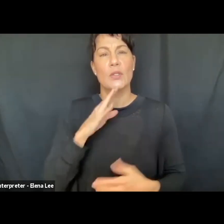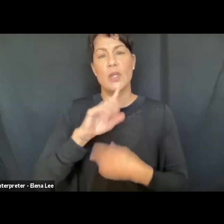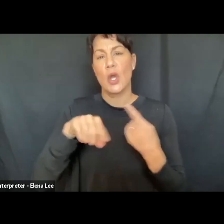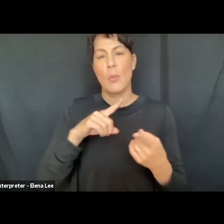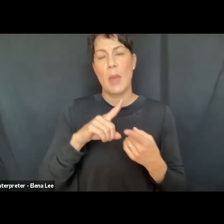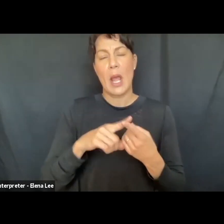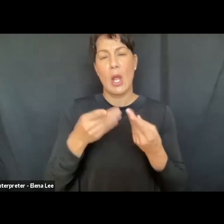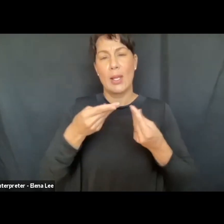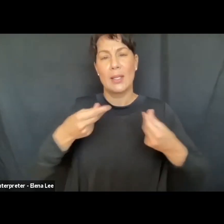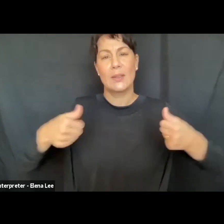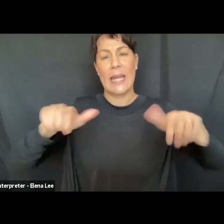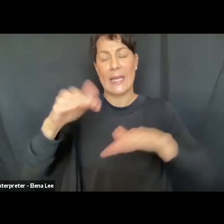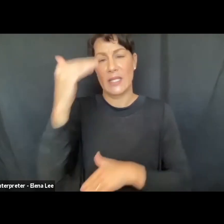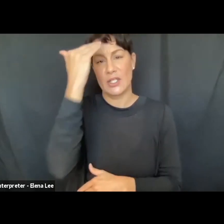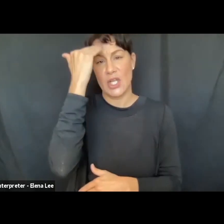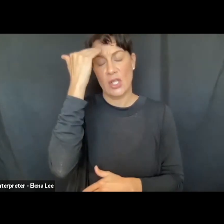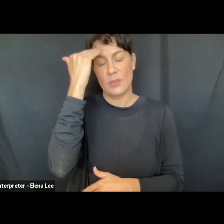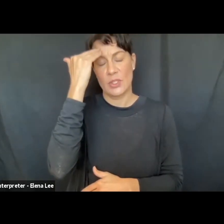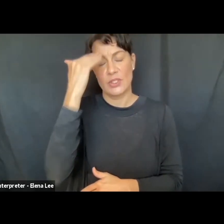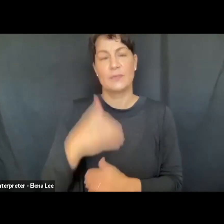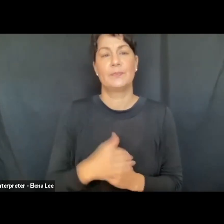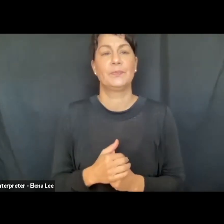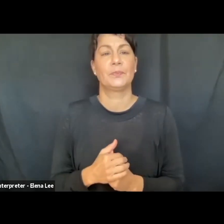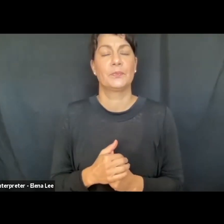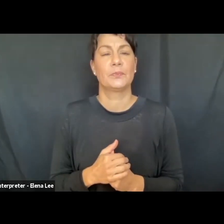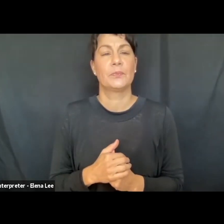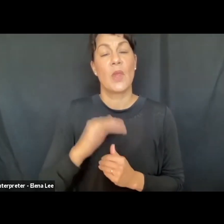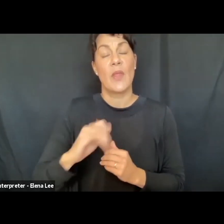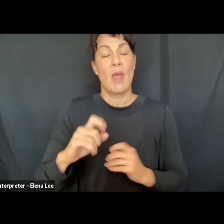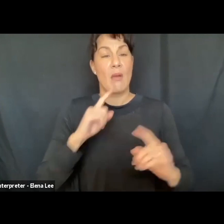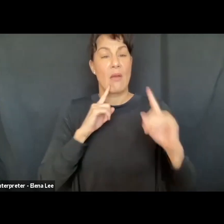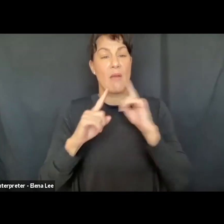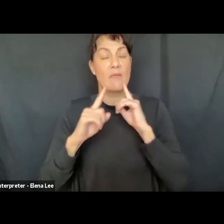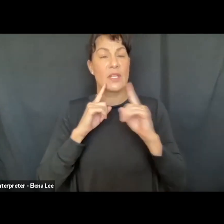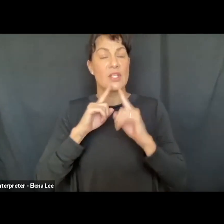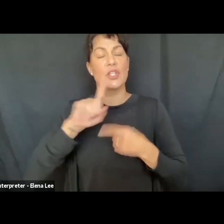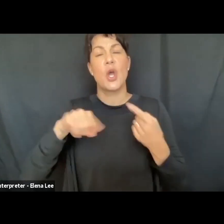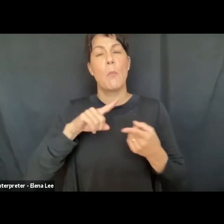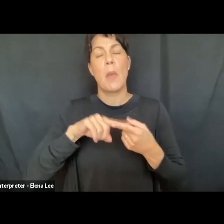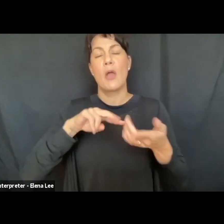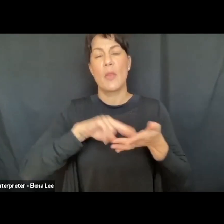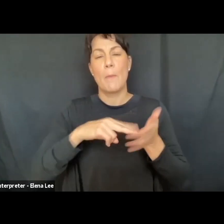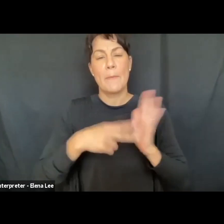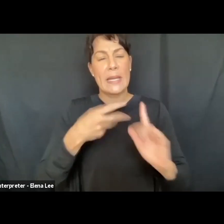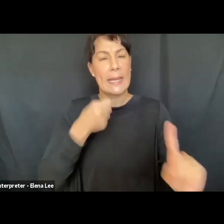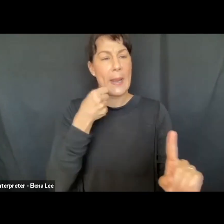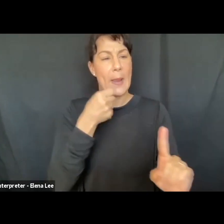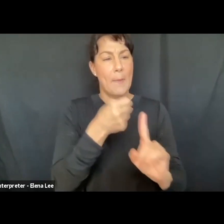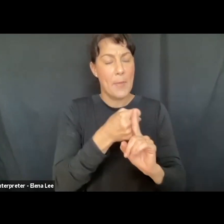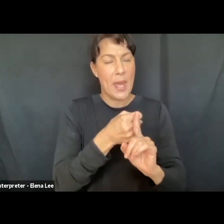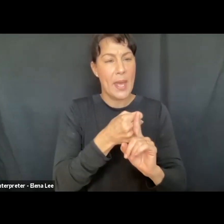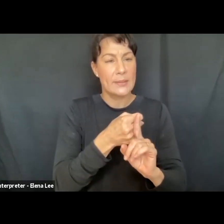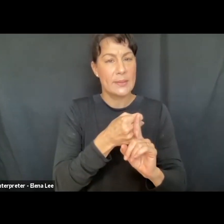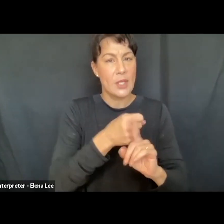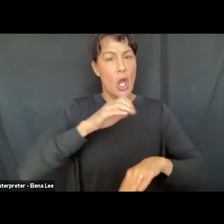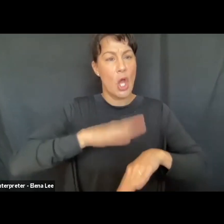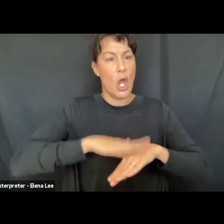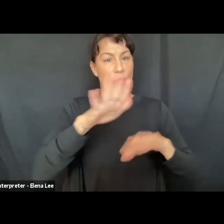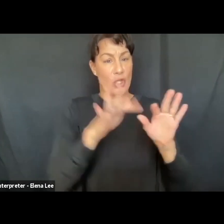that provokes a conversation about the meaning and impact of such statements and how we could go beyond them.